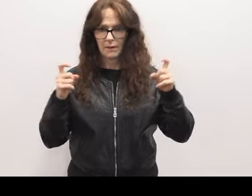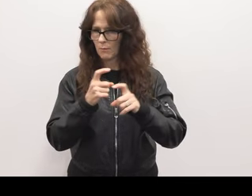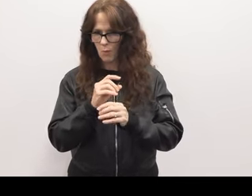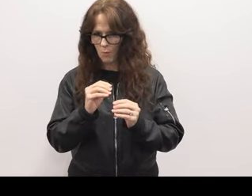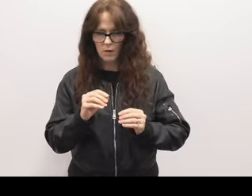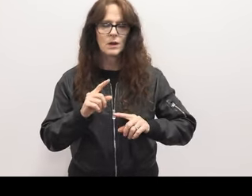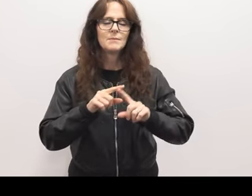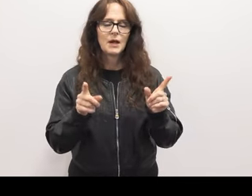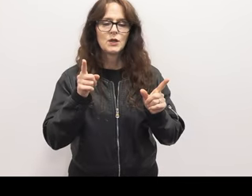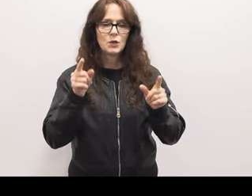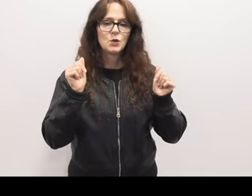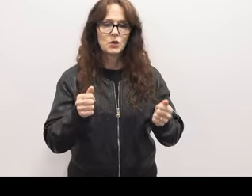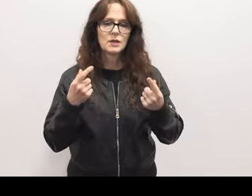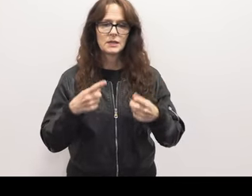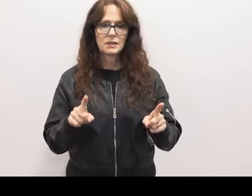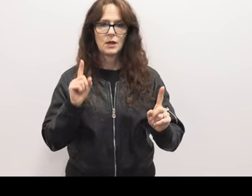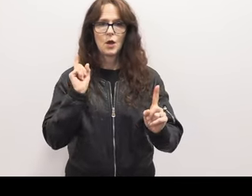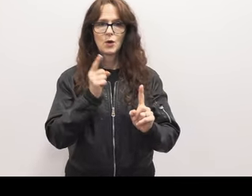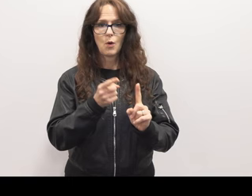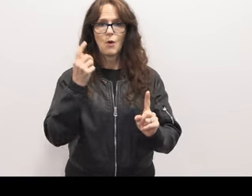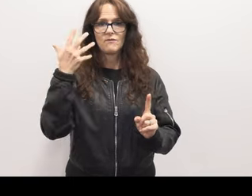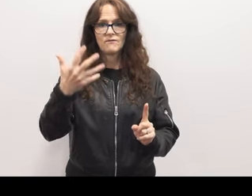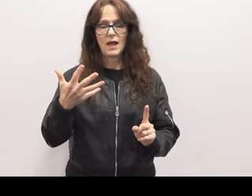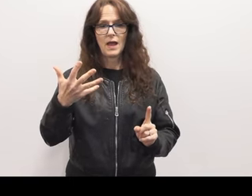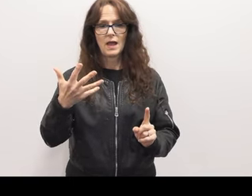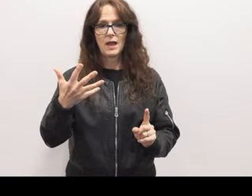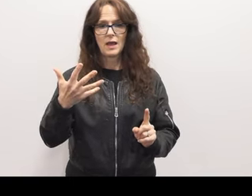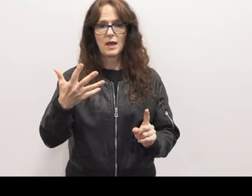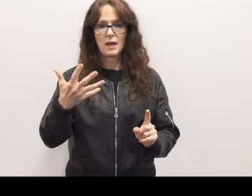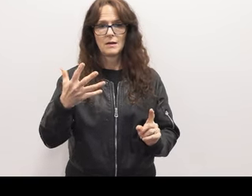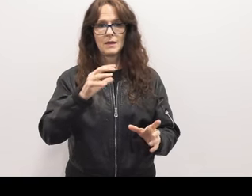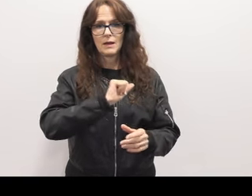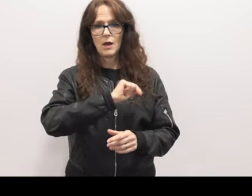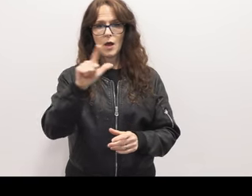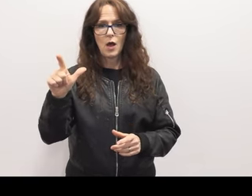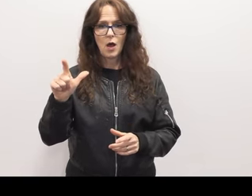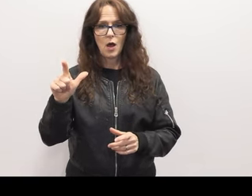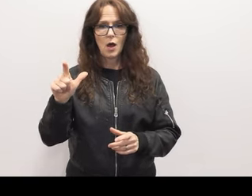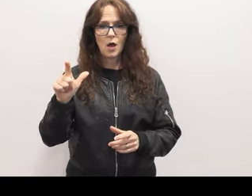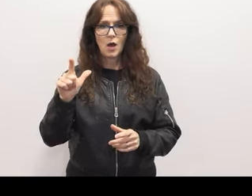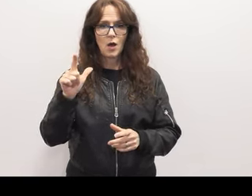but you could achieve goal five by getting all students to one year below grade level